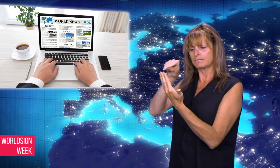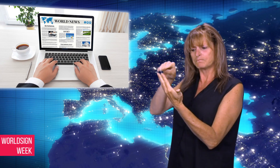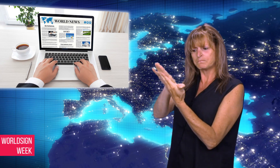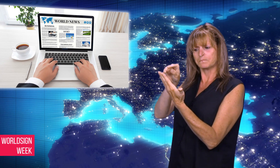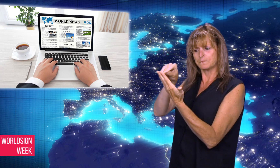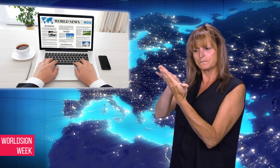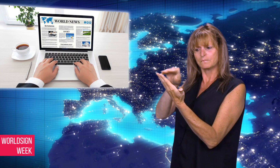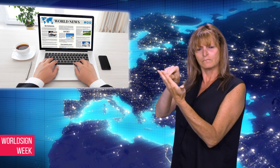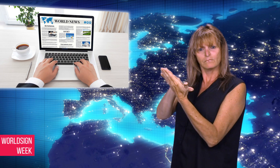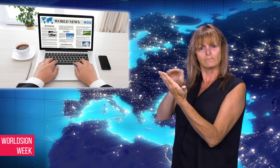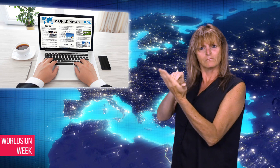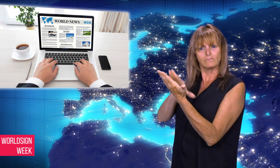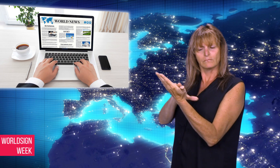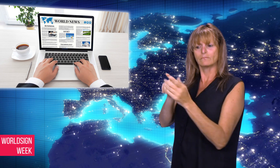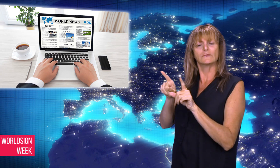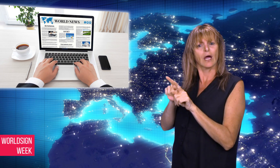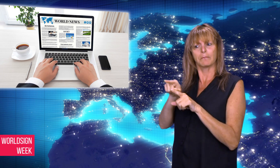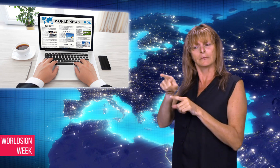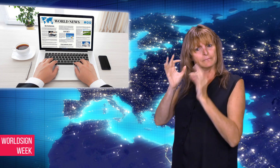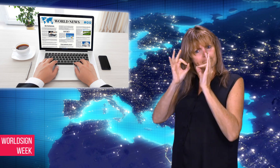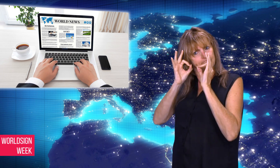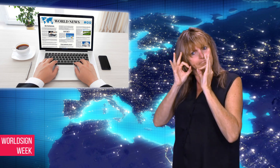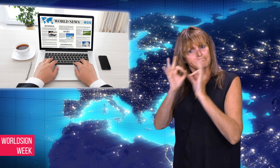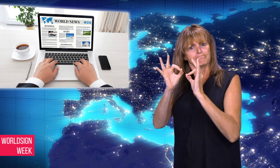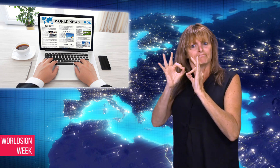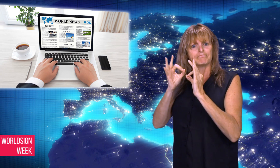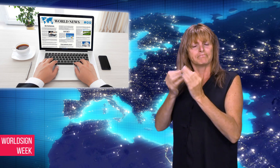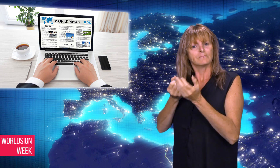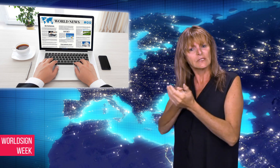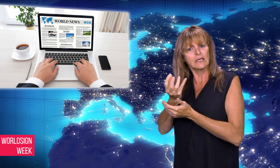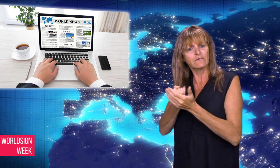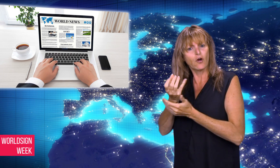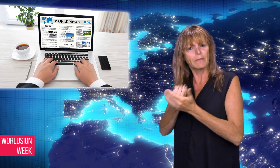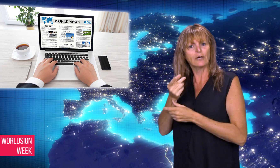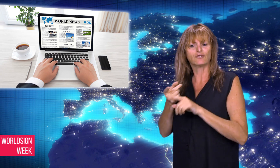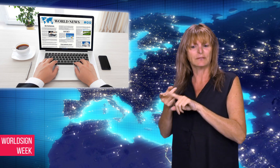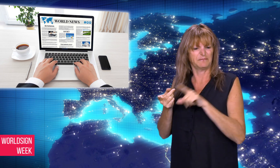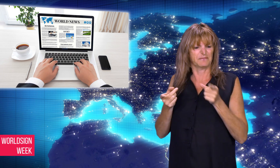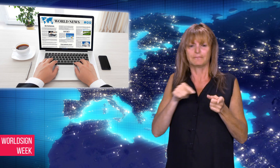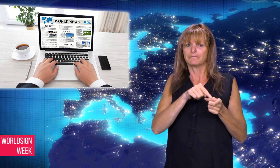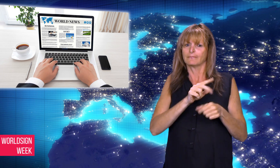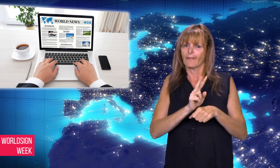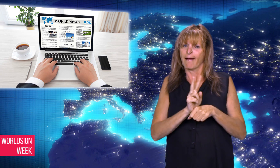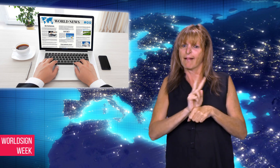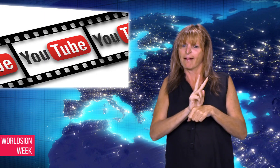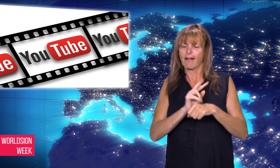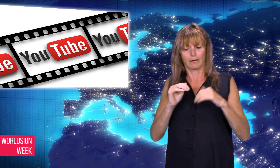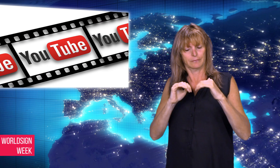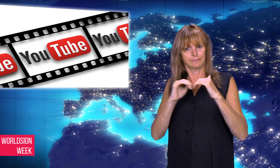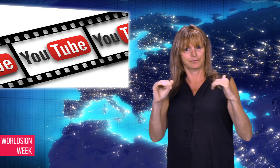reviewers and improve production